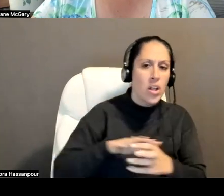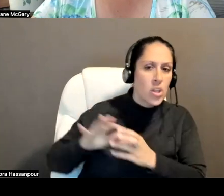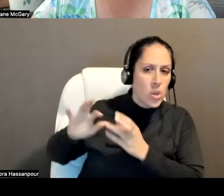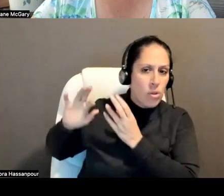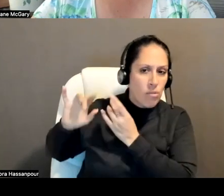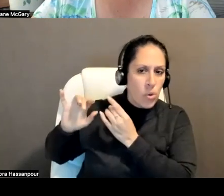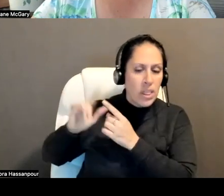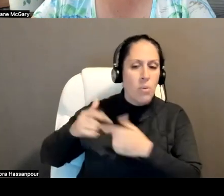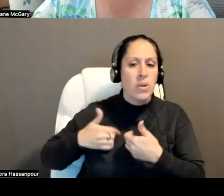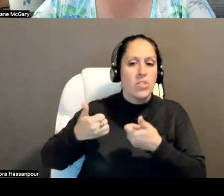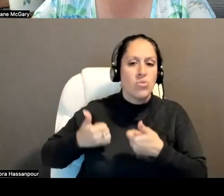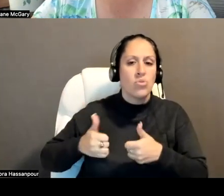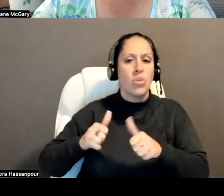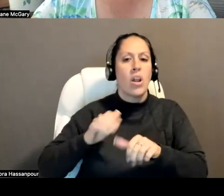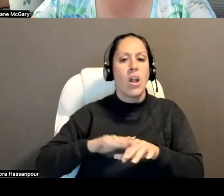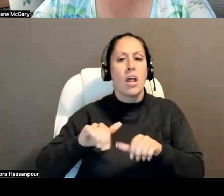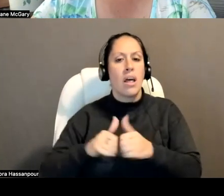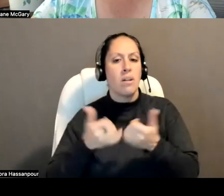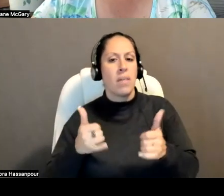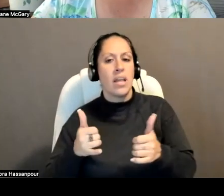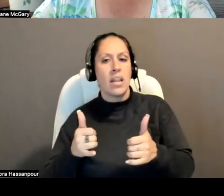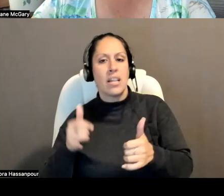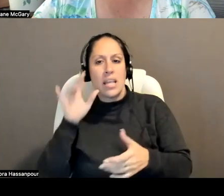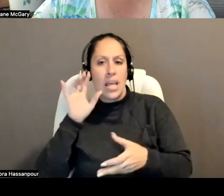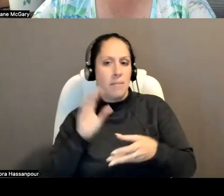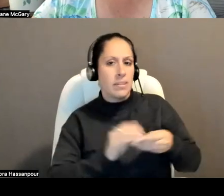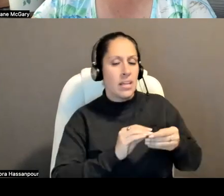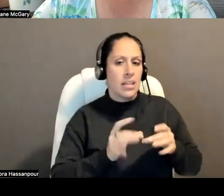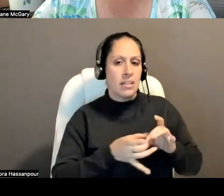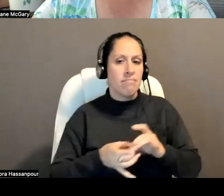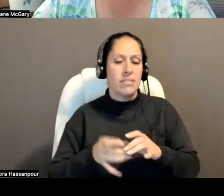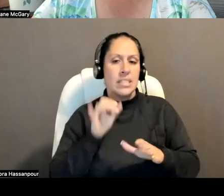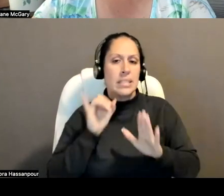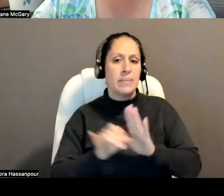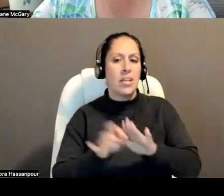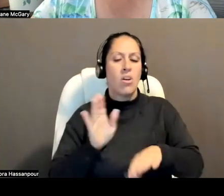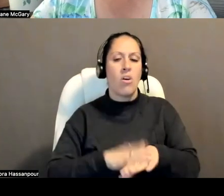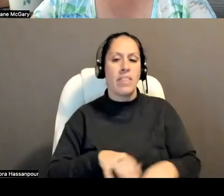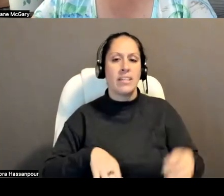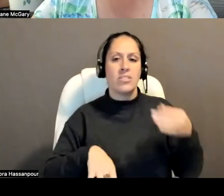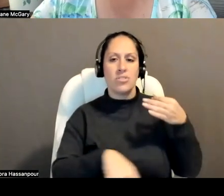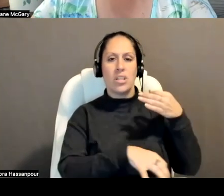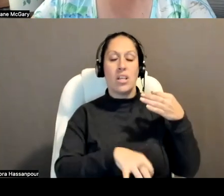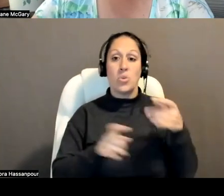tried it on-- how to play it, imitate it on the cello. Wow! Well, you did a great job!